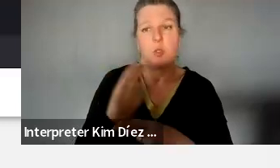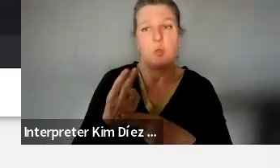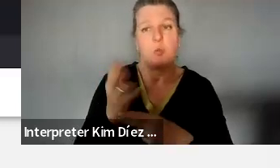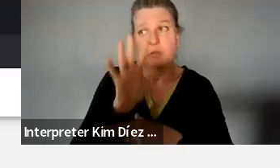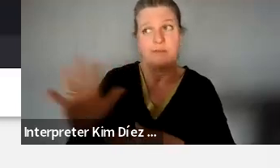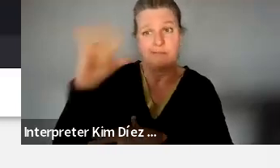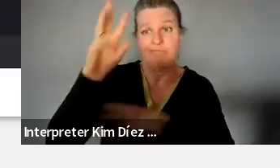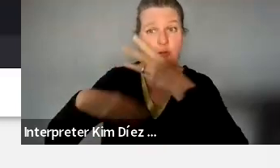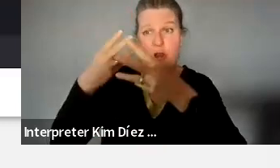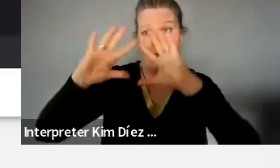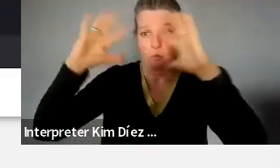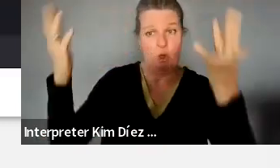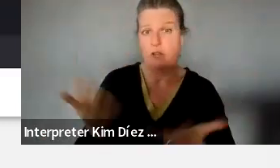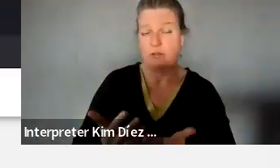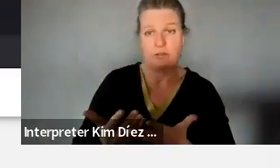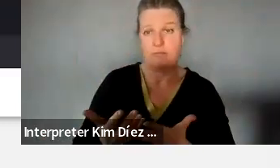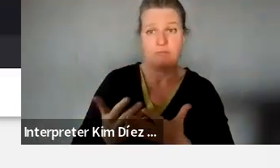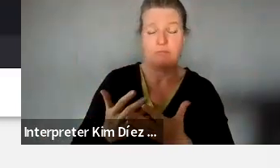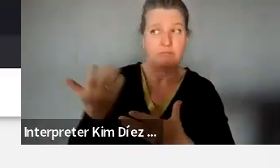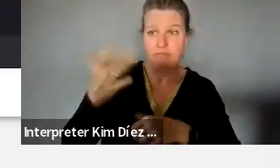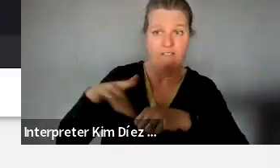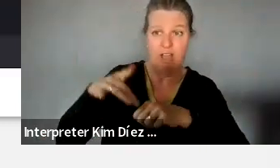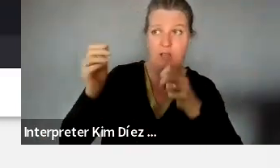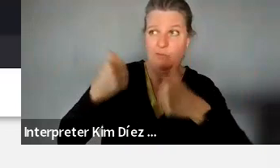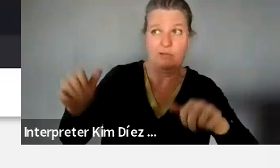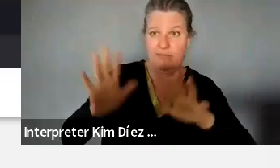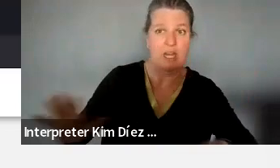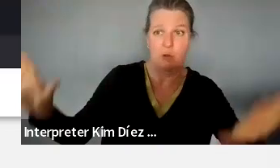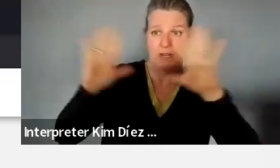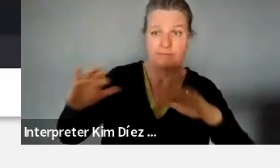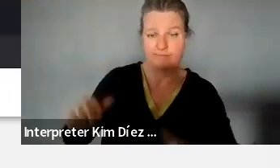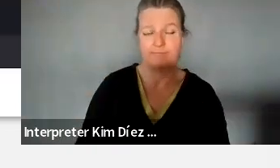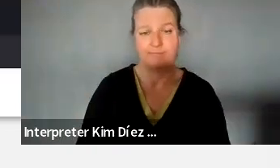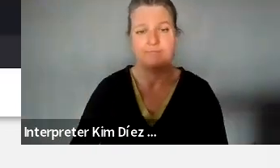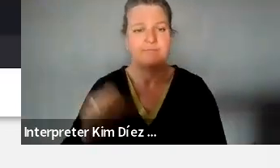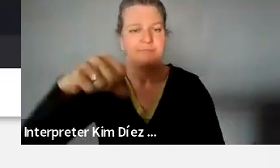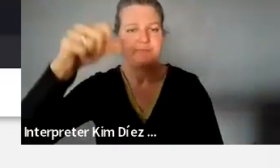it's globally available, yeah. [Alex] Yeah, good point.